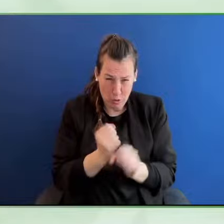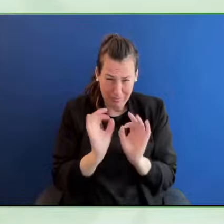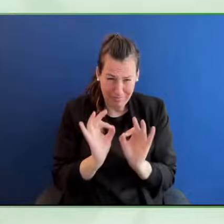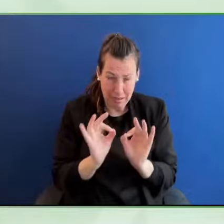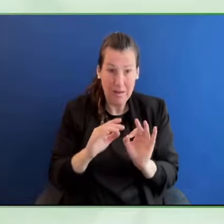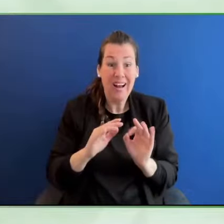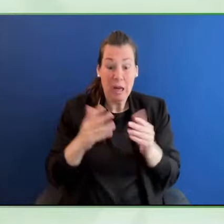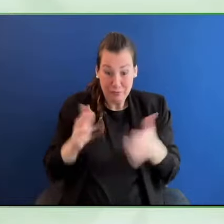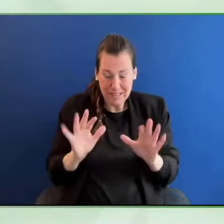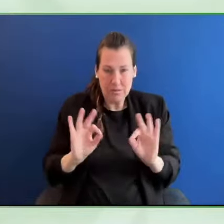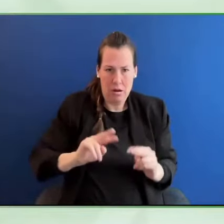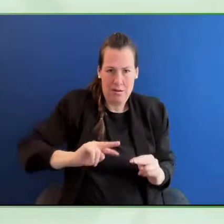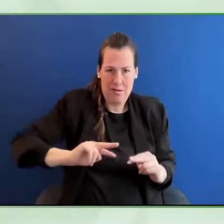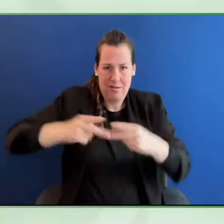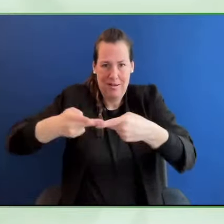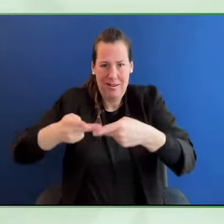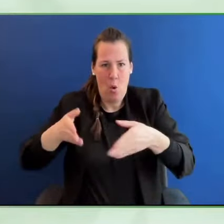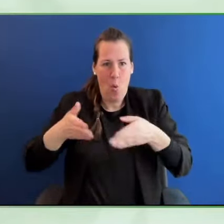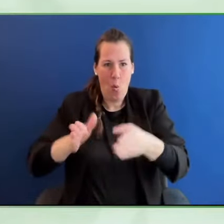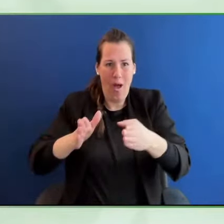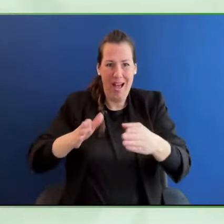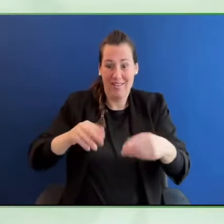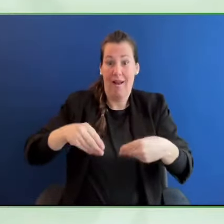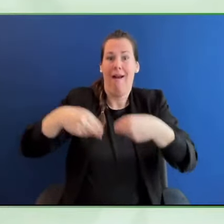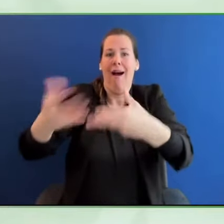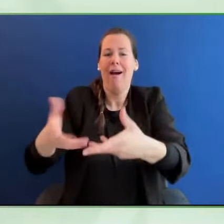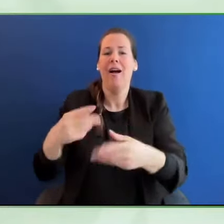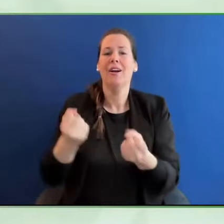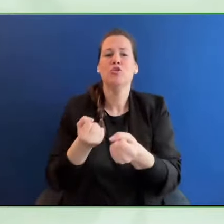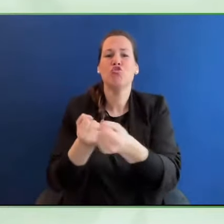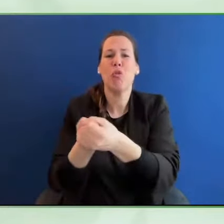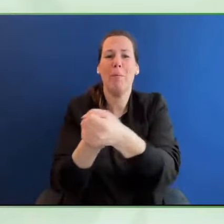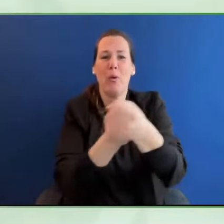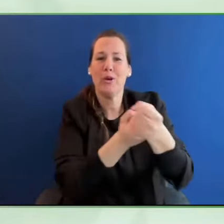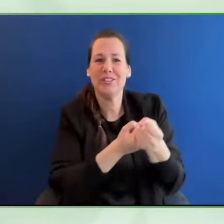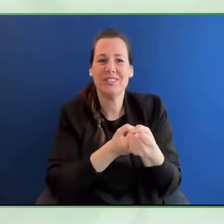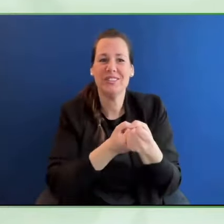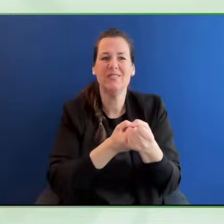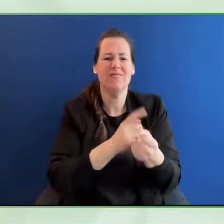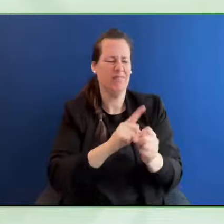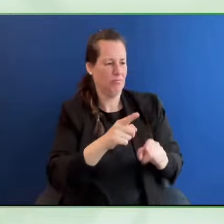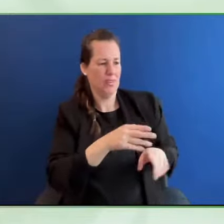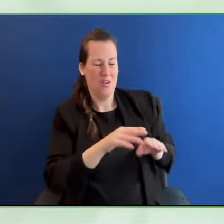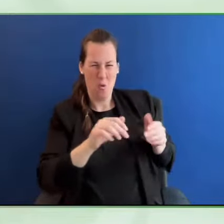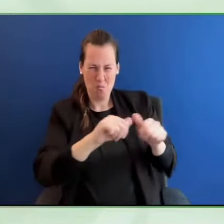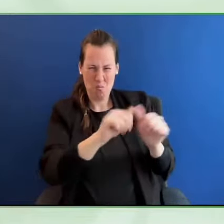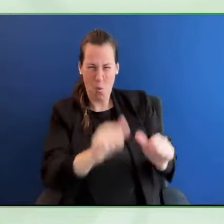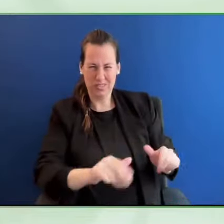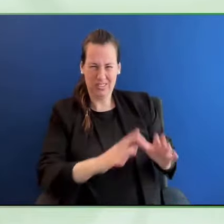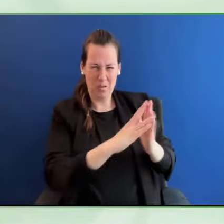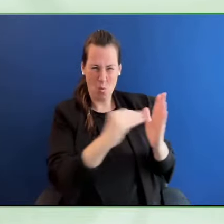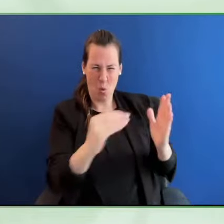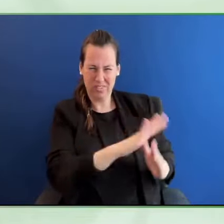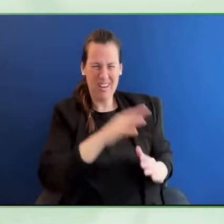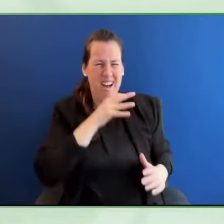You are working on a declaration, please tell us about it.